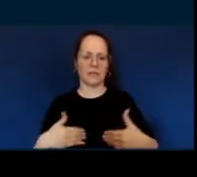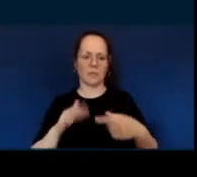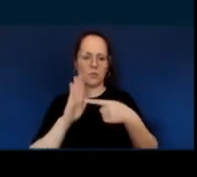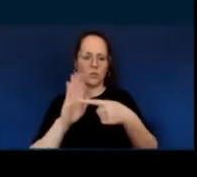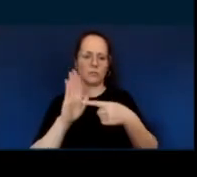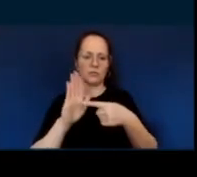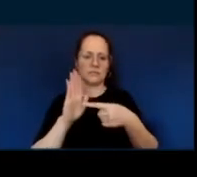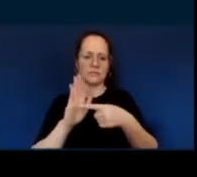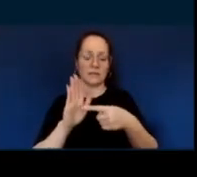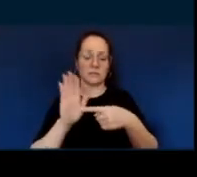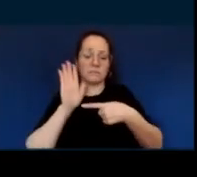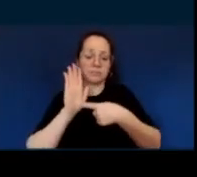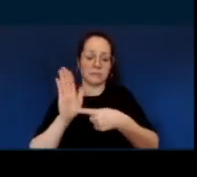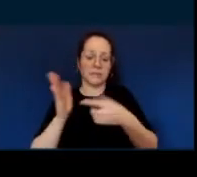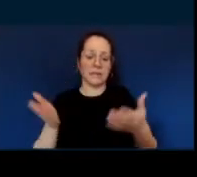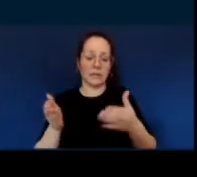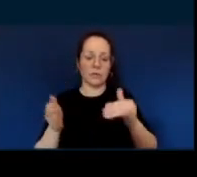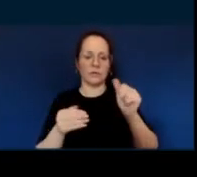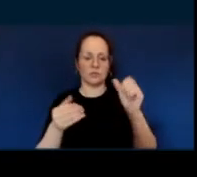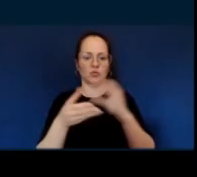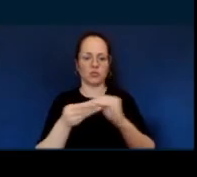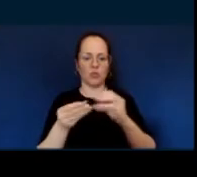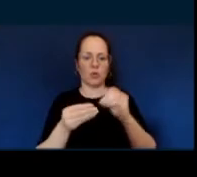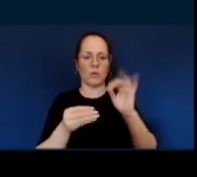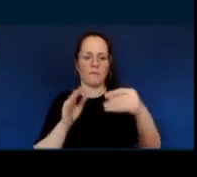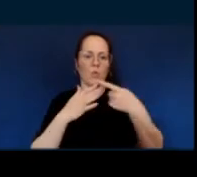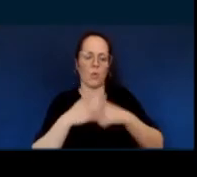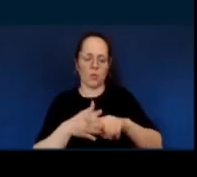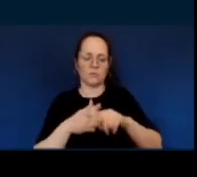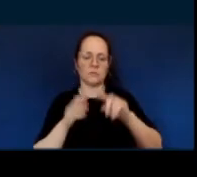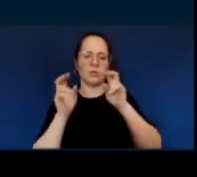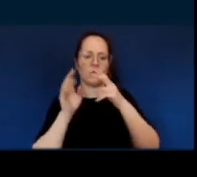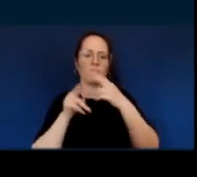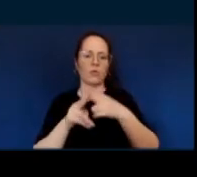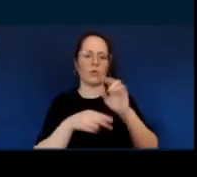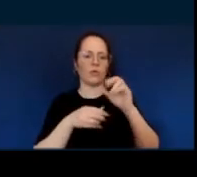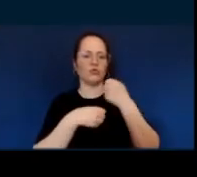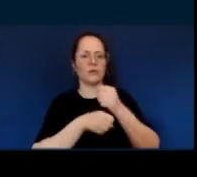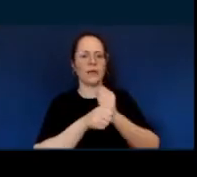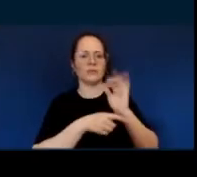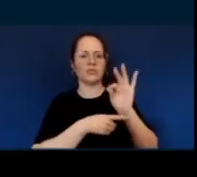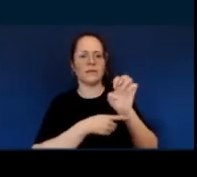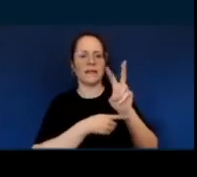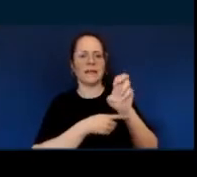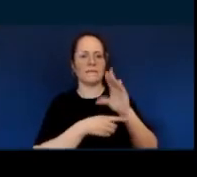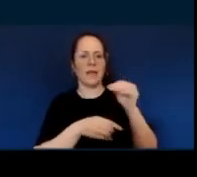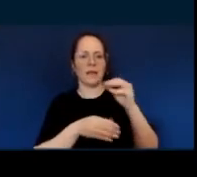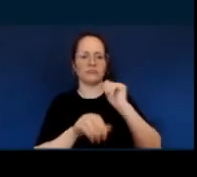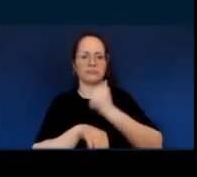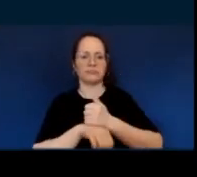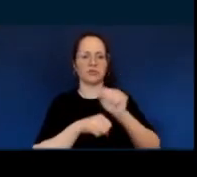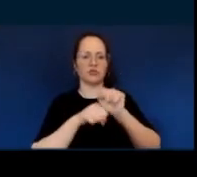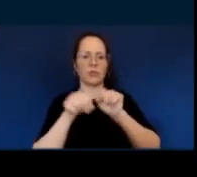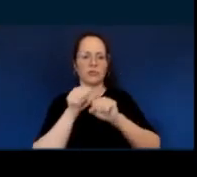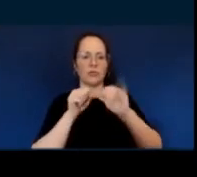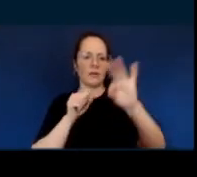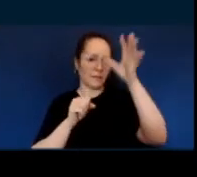DEPICTED HERE IS CHRISTIAN STORY OF ORIGINS ENTITLED THE CREATION OF EVE AND THE STRUCTURE OF MAN IN WHICH EVE RISES OUT OF ADAMS